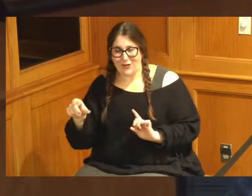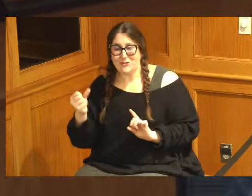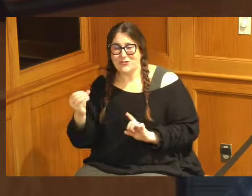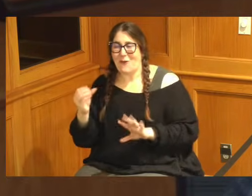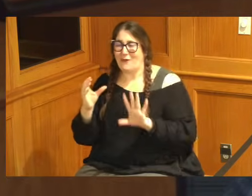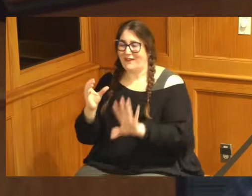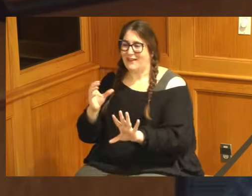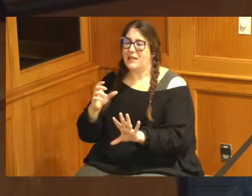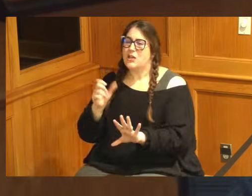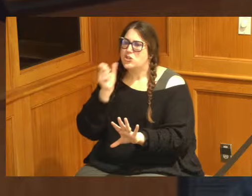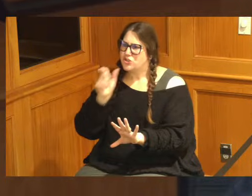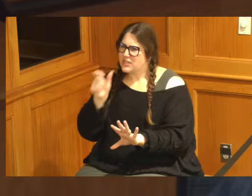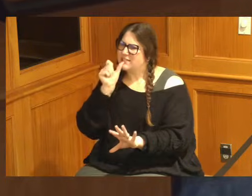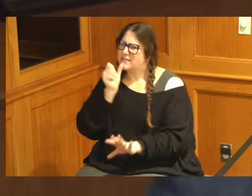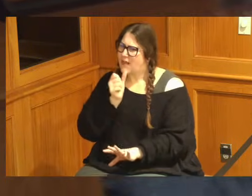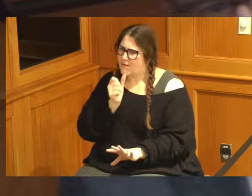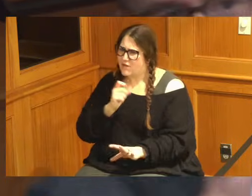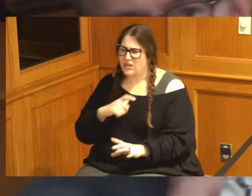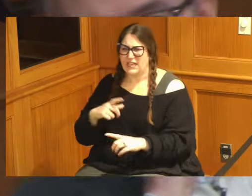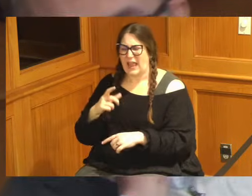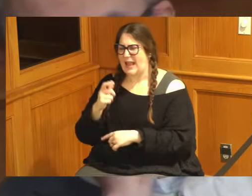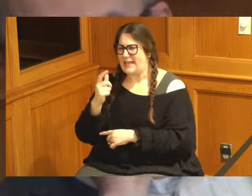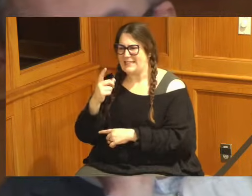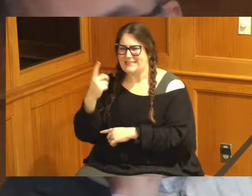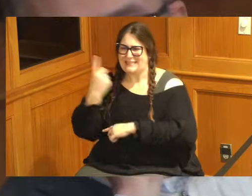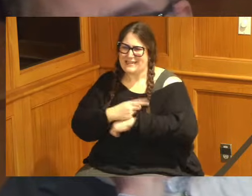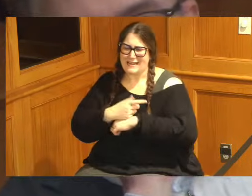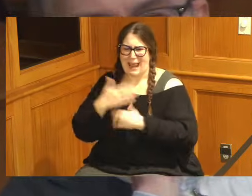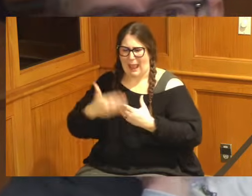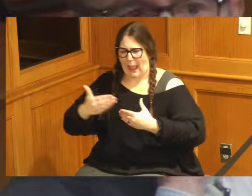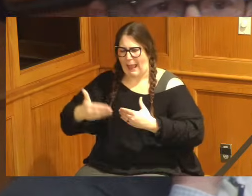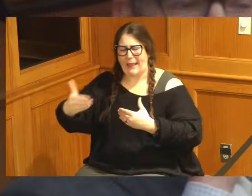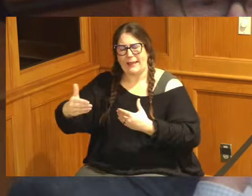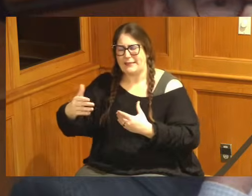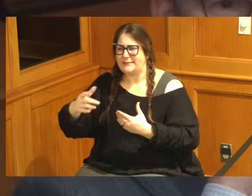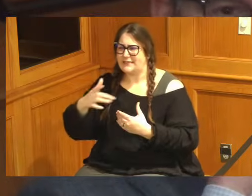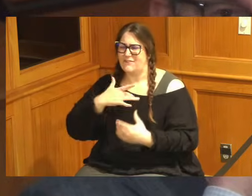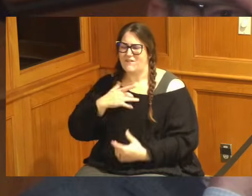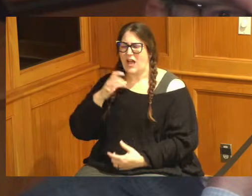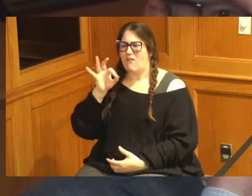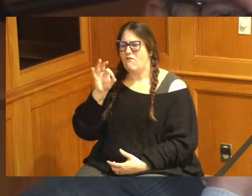she really suffered from it went for days and she had quite a bit of fog and and so I'm wondering